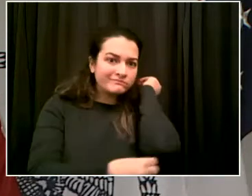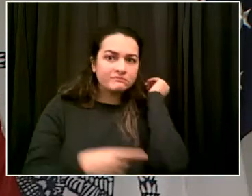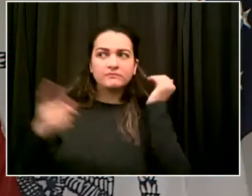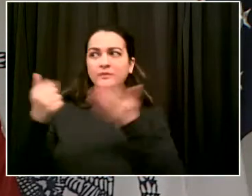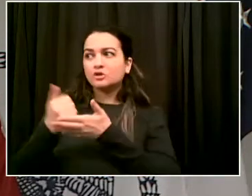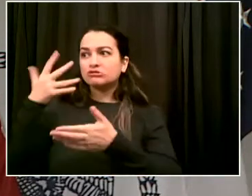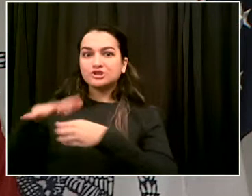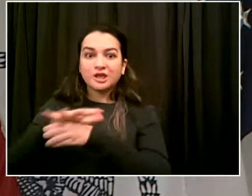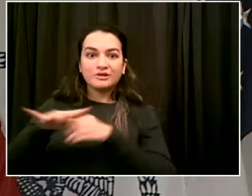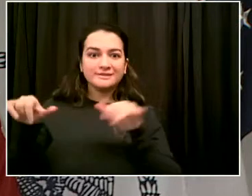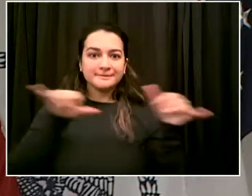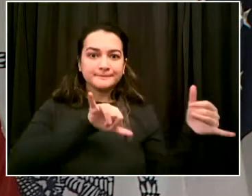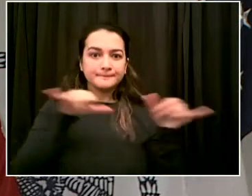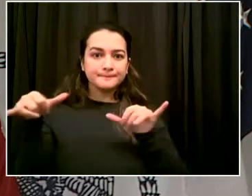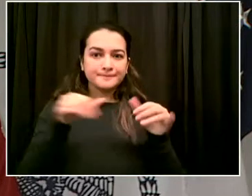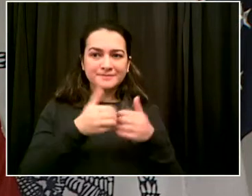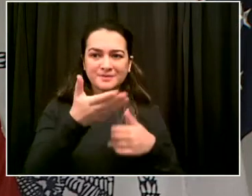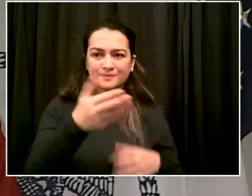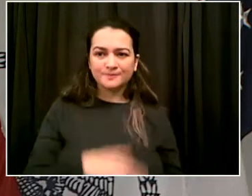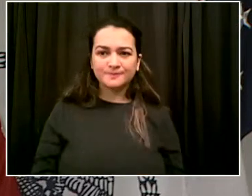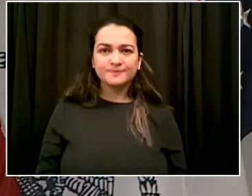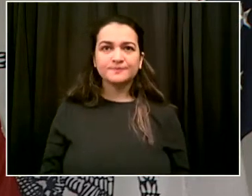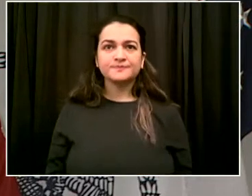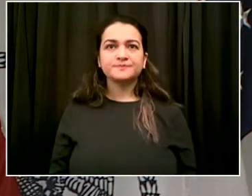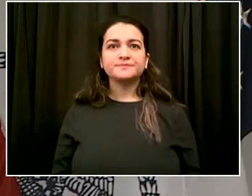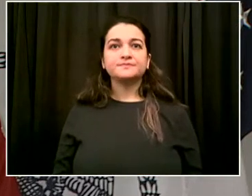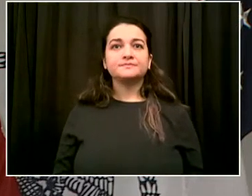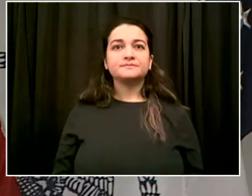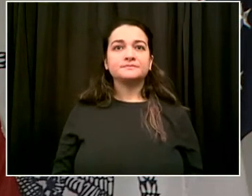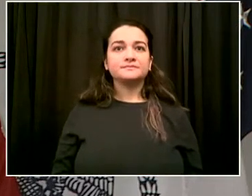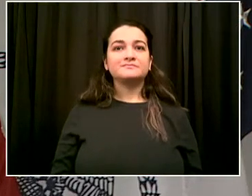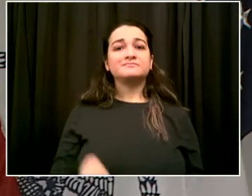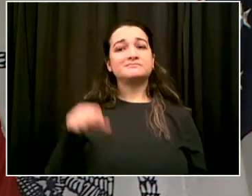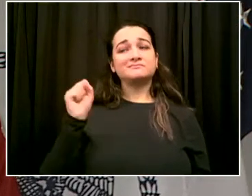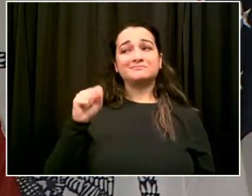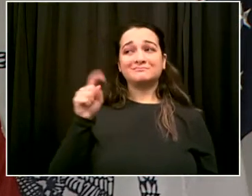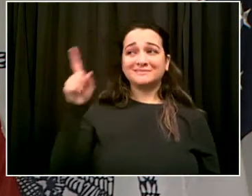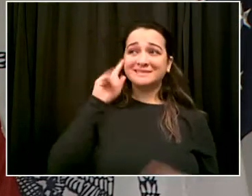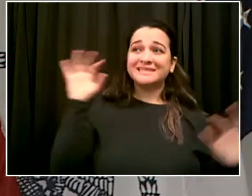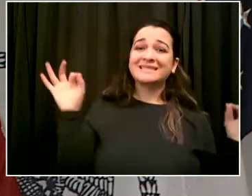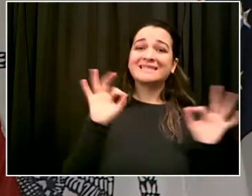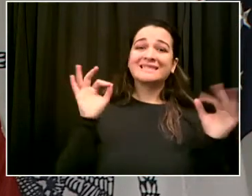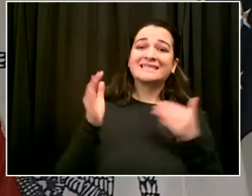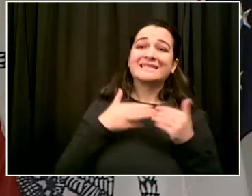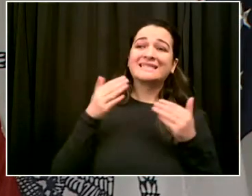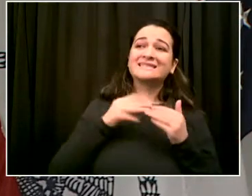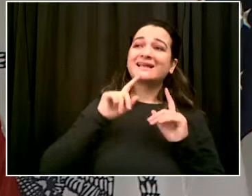ABOUT IN THE COMING WEEKS A LOT OF WHAT WE HAVE TO DO IN THE YEAR 2021. AND AGAIIN WHWH AT WE FOUND WAS THE OPEN STREETS